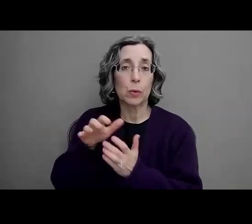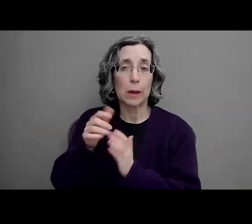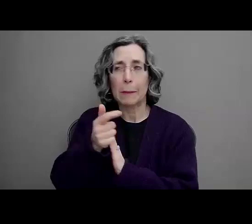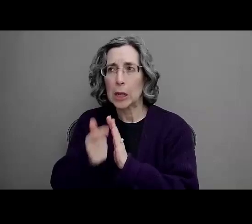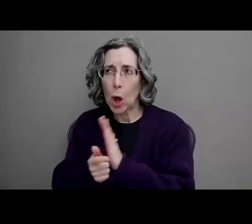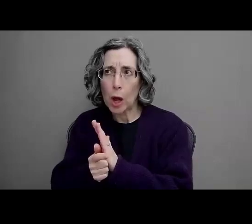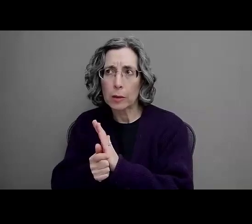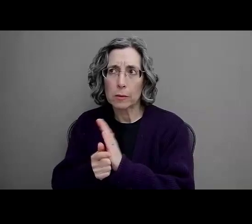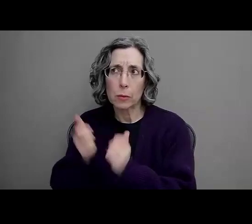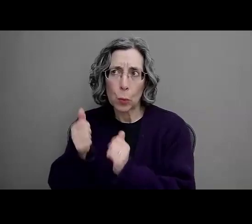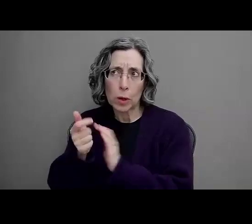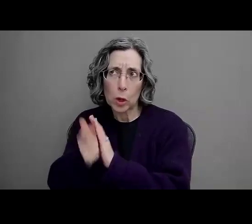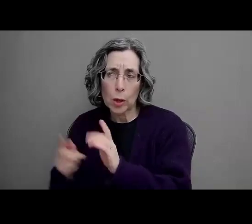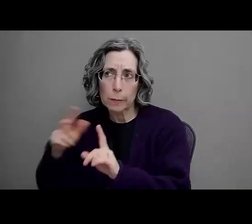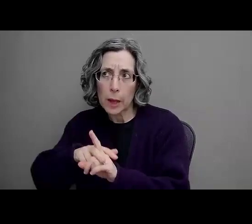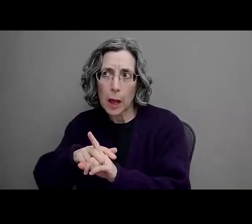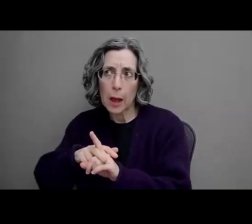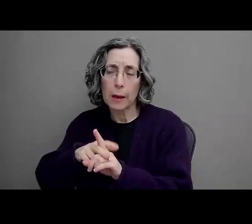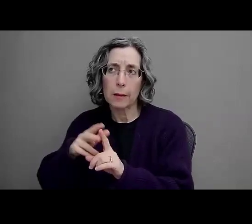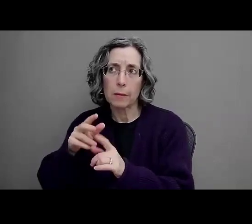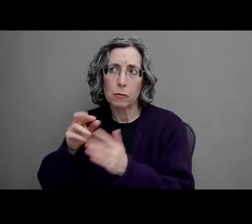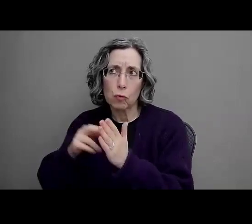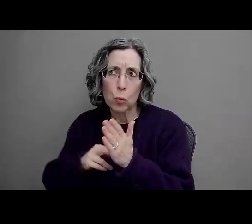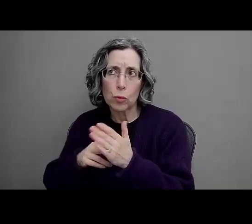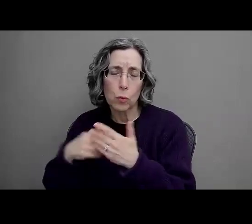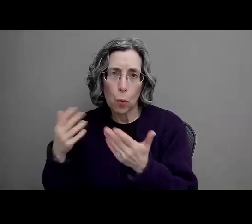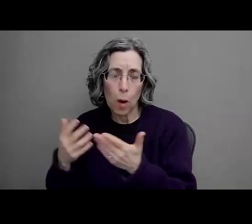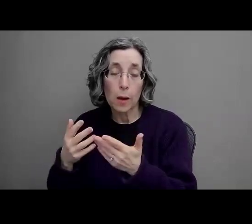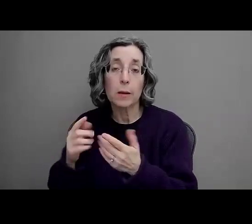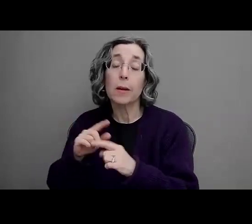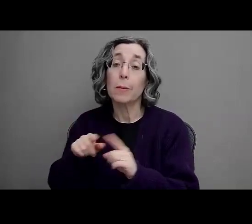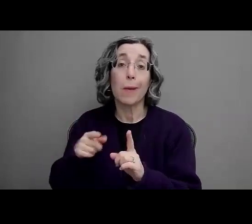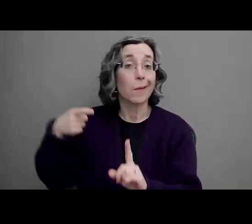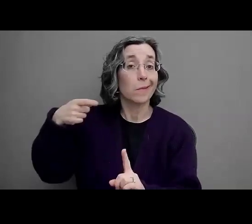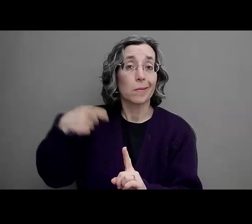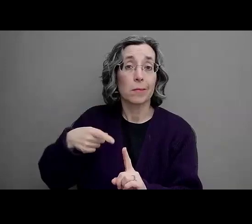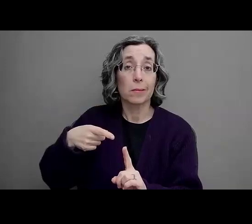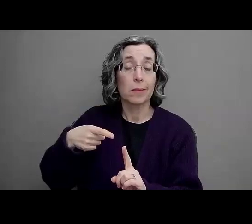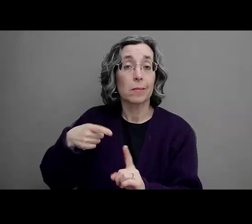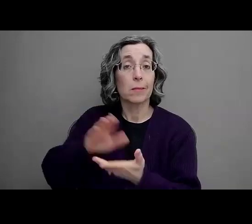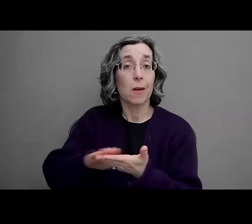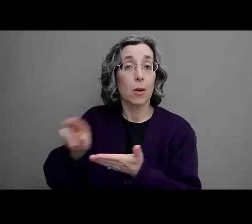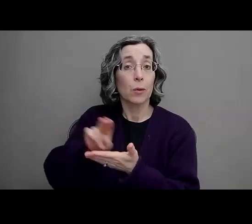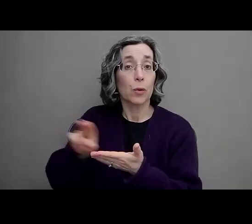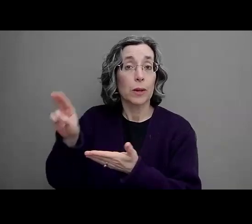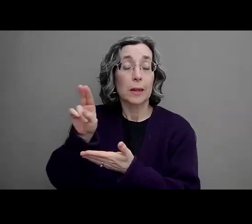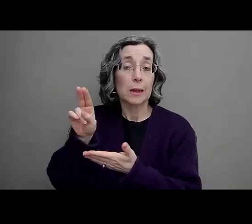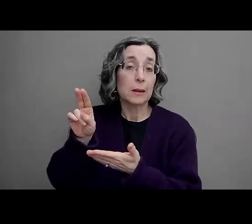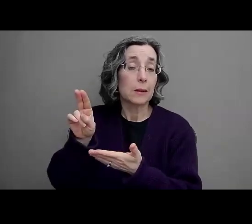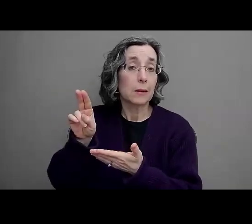which laws apply and which sort of guidance applies. But at the end of the day, institutes of higher education are still